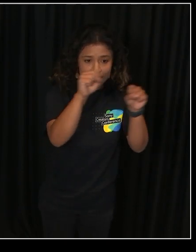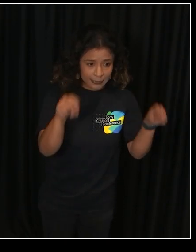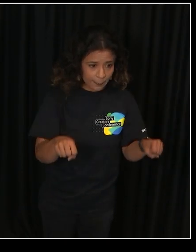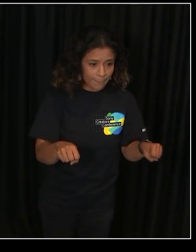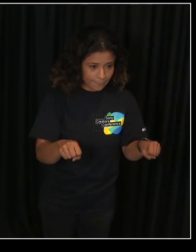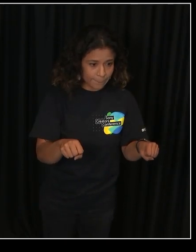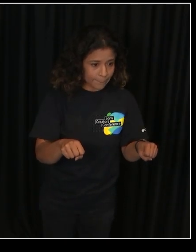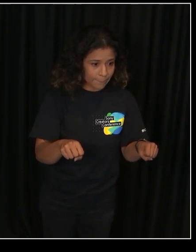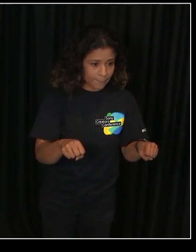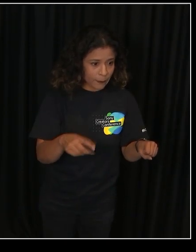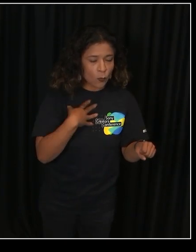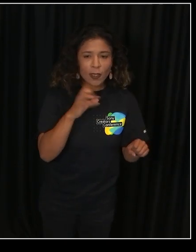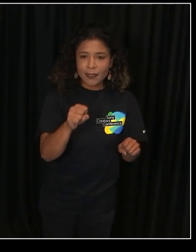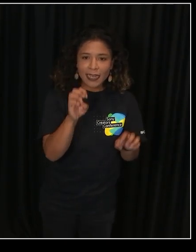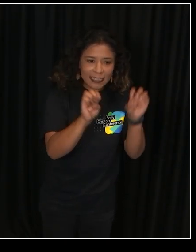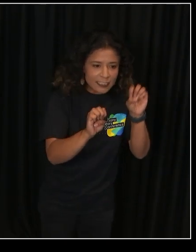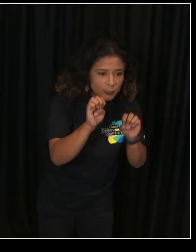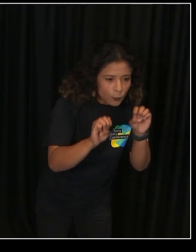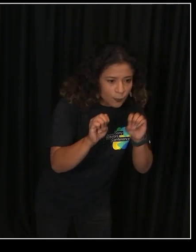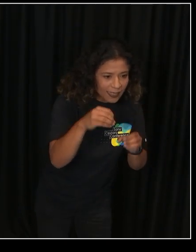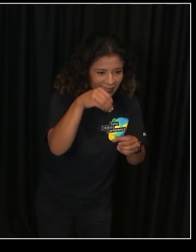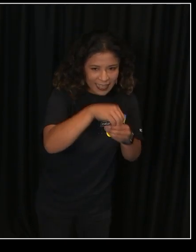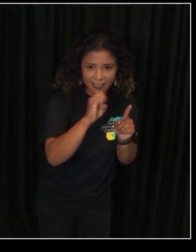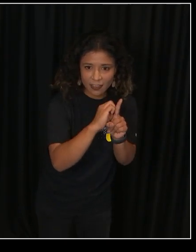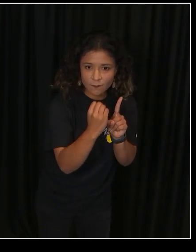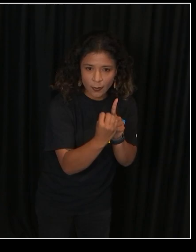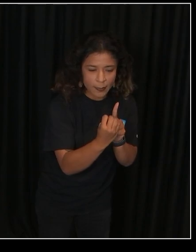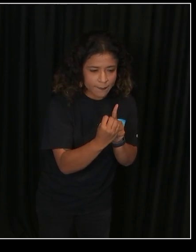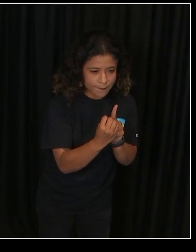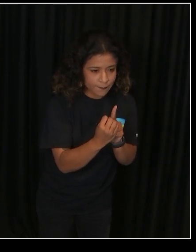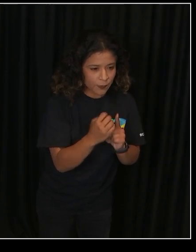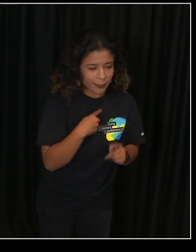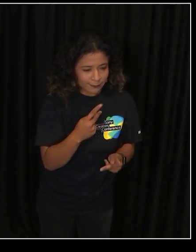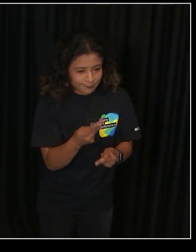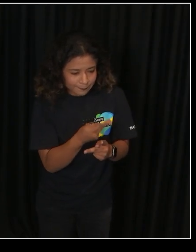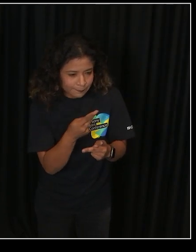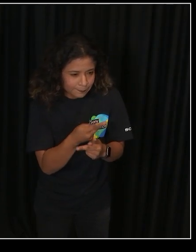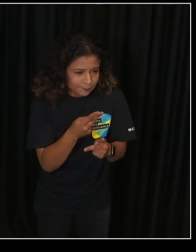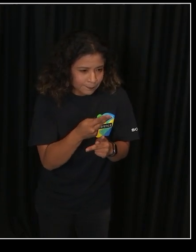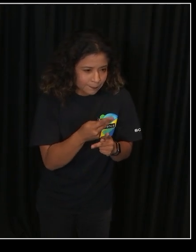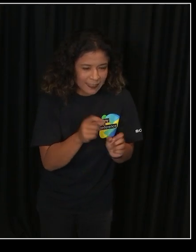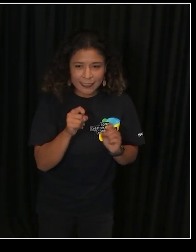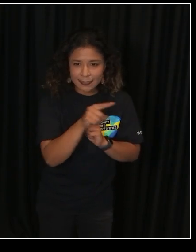to stand up experiments in their environment. We would configure it, we'd send the code over there.